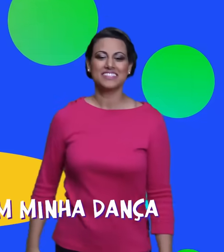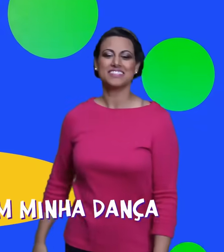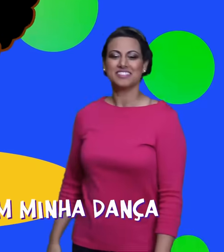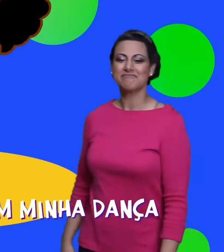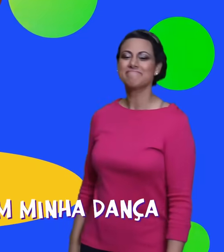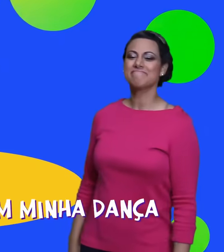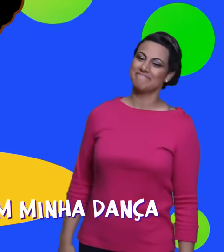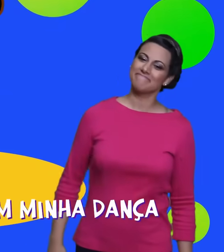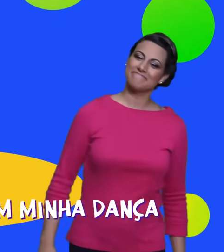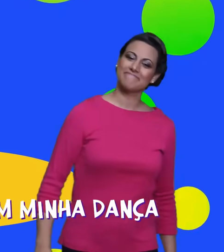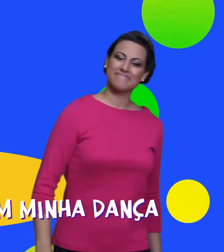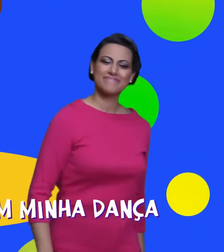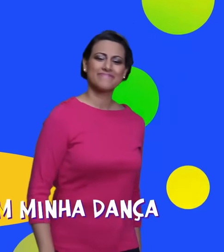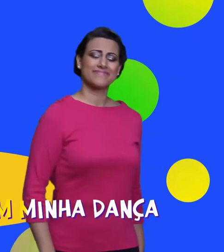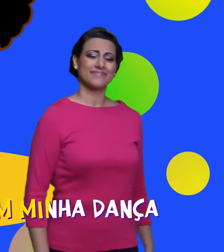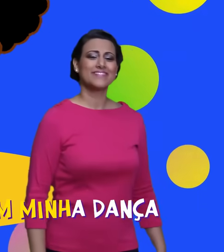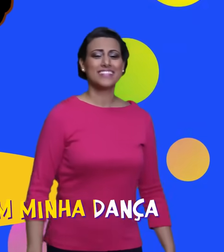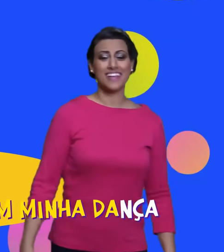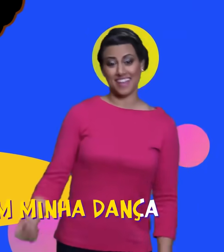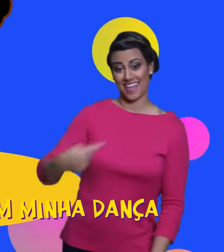I WILL PRAISE CHRIST WITH MY DANCE